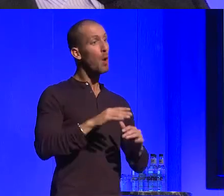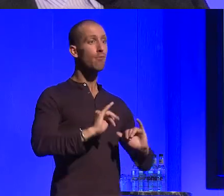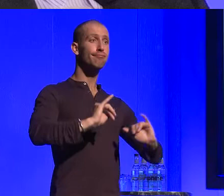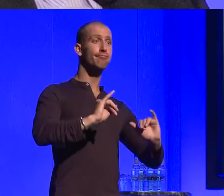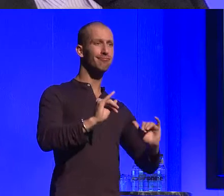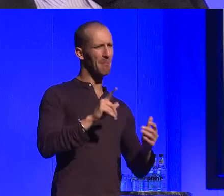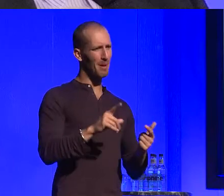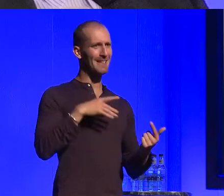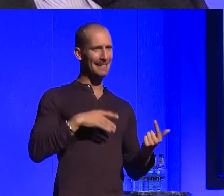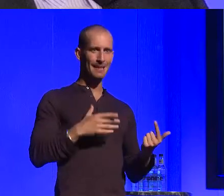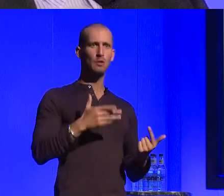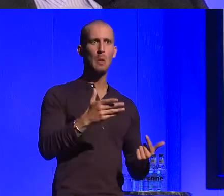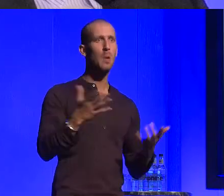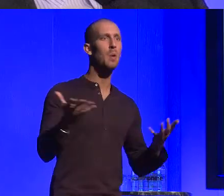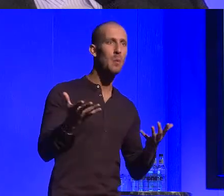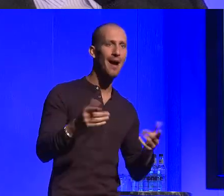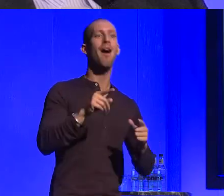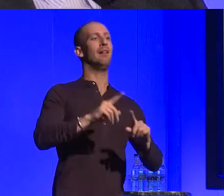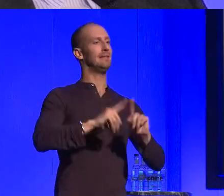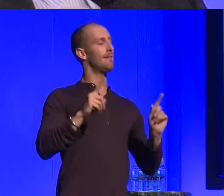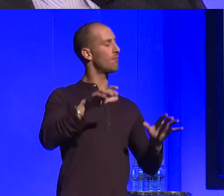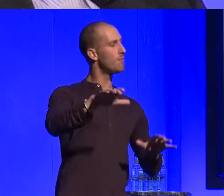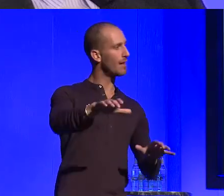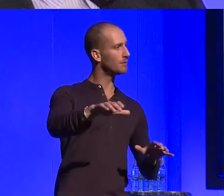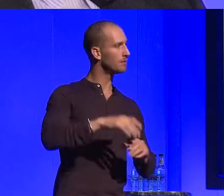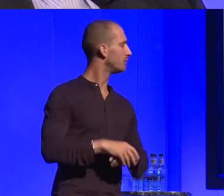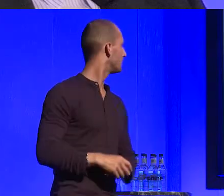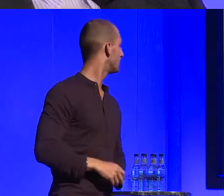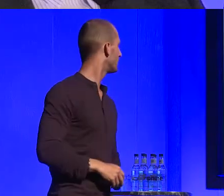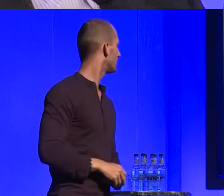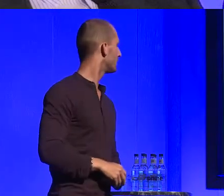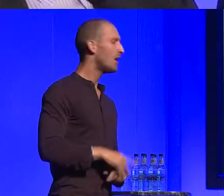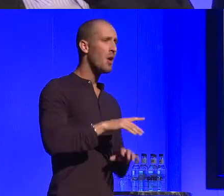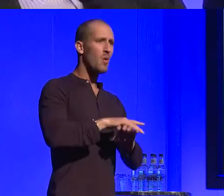We need to be integrating social care so that people are not sitting festering in hospitals,